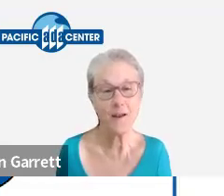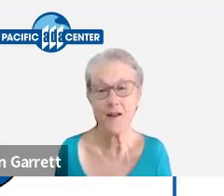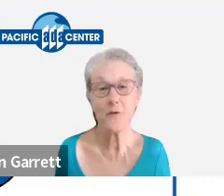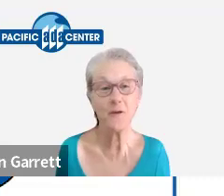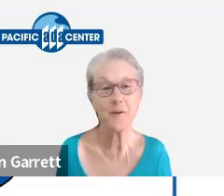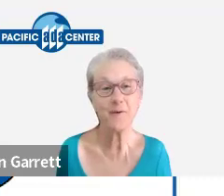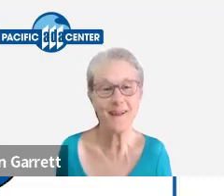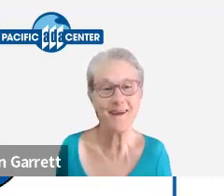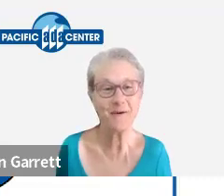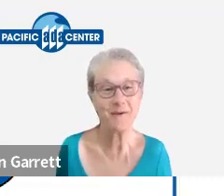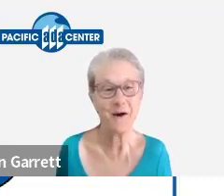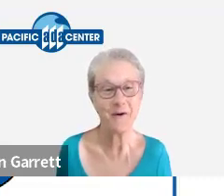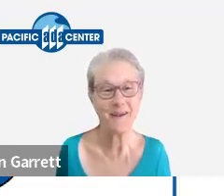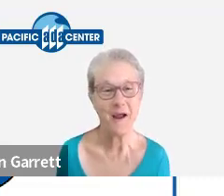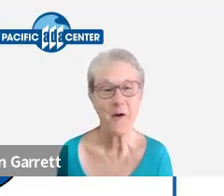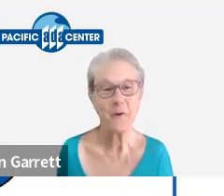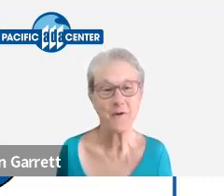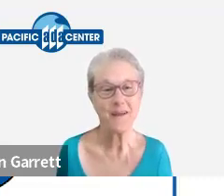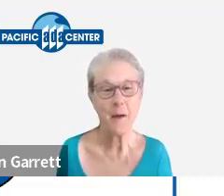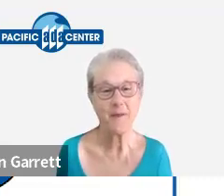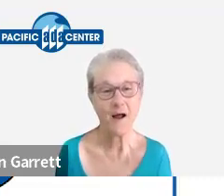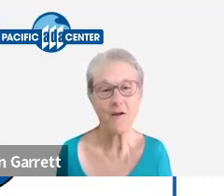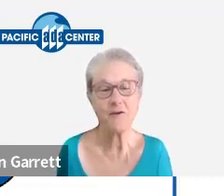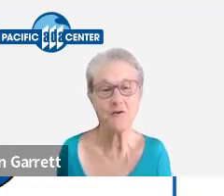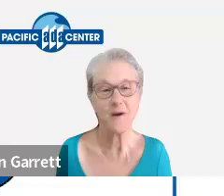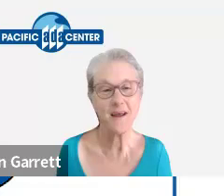And hello to the people that I don't know. And we're really happy that all of you joined